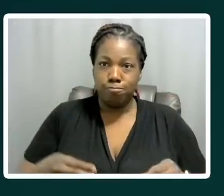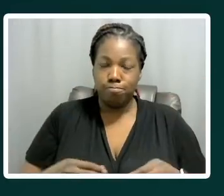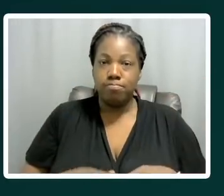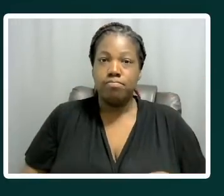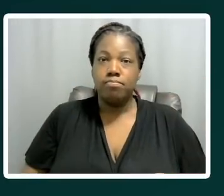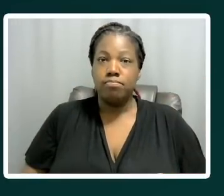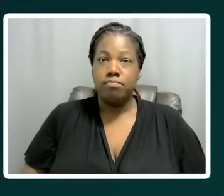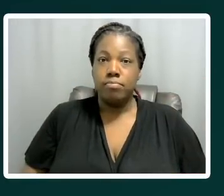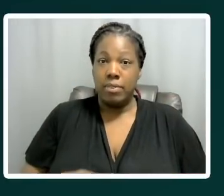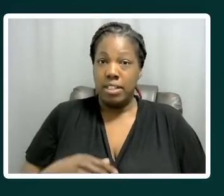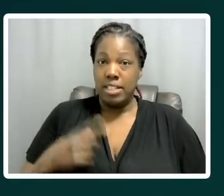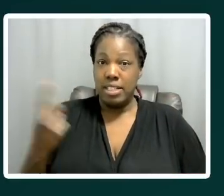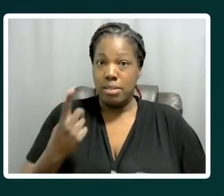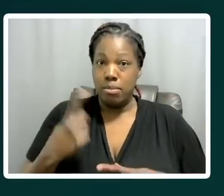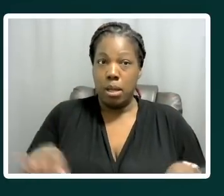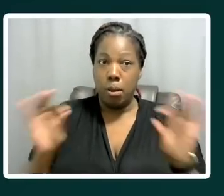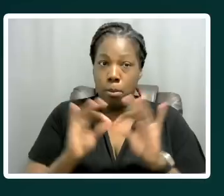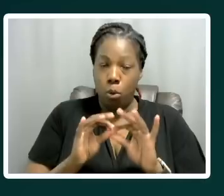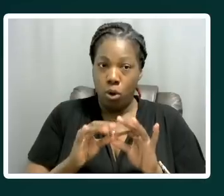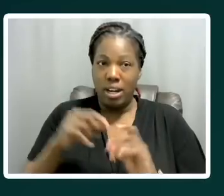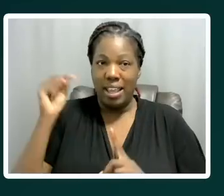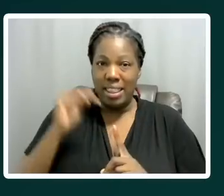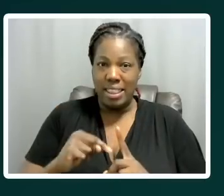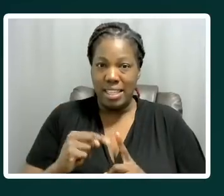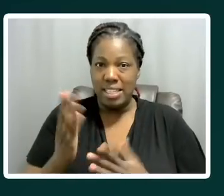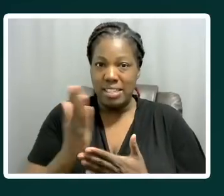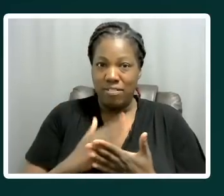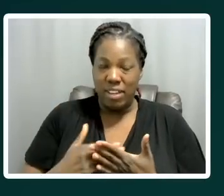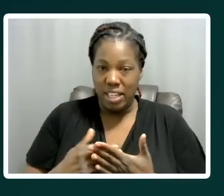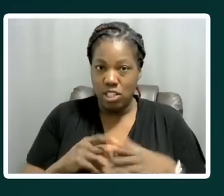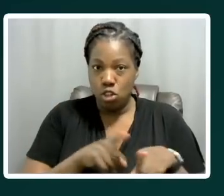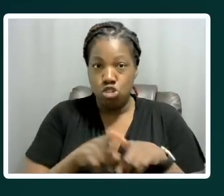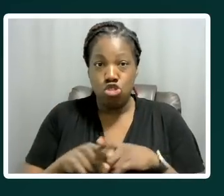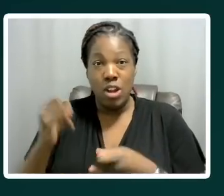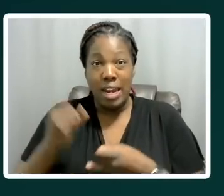important that we do at this stage as well. And last, but definitely not least, is really